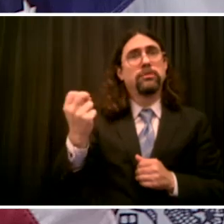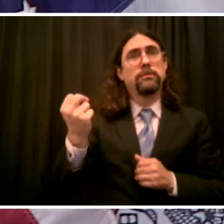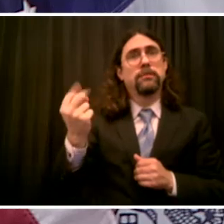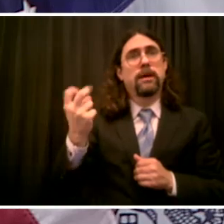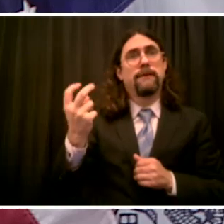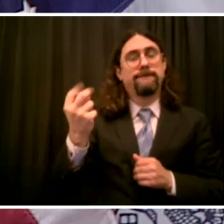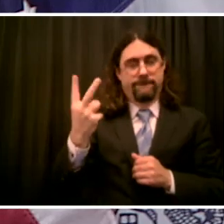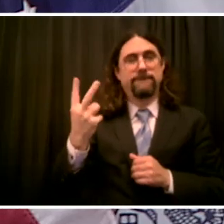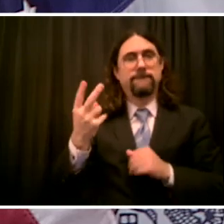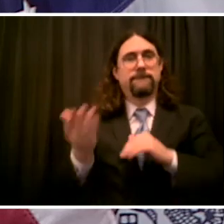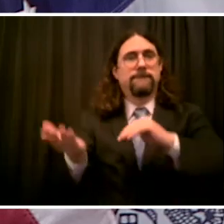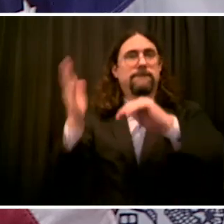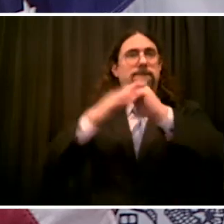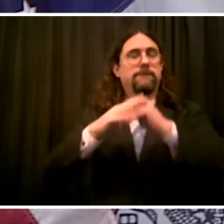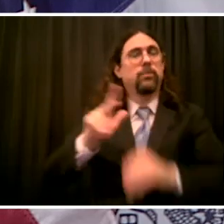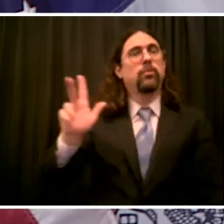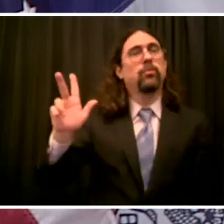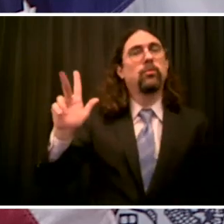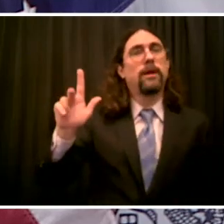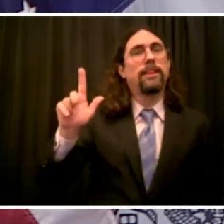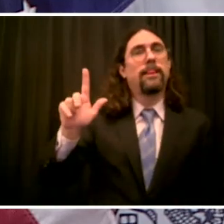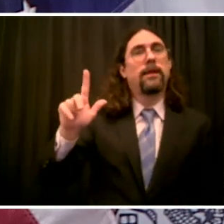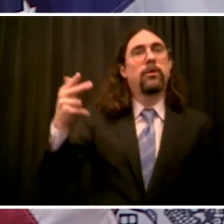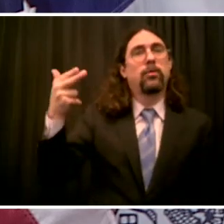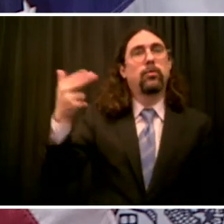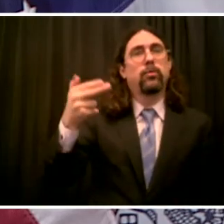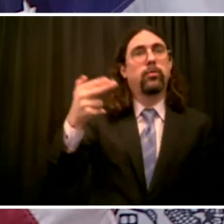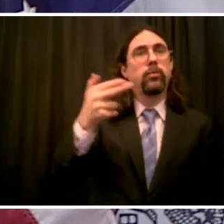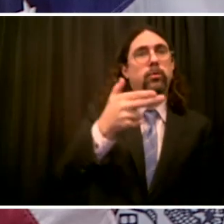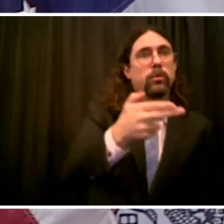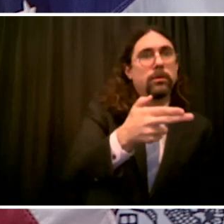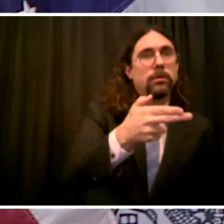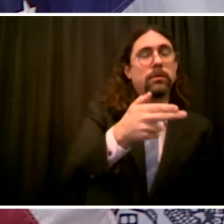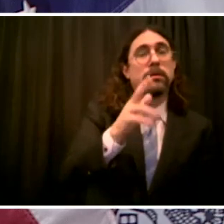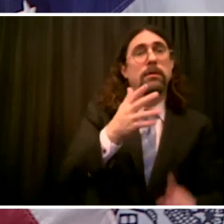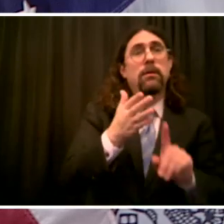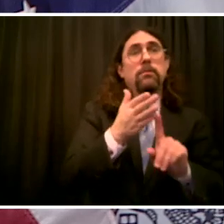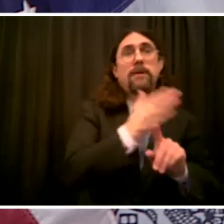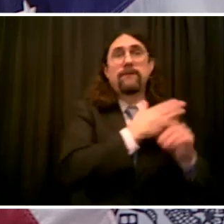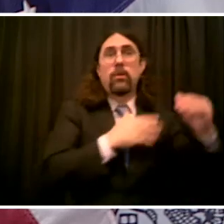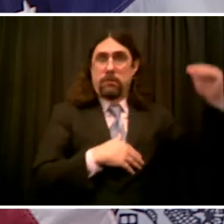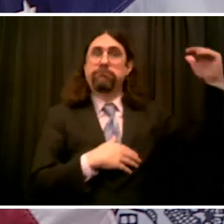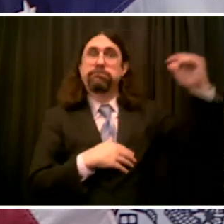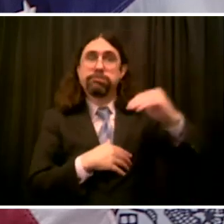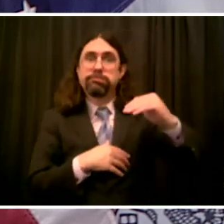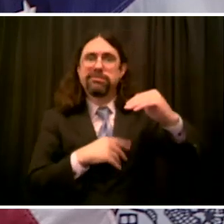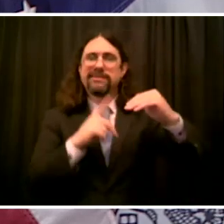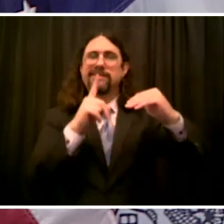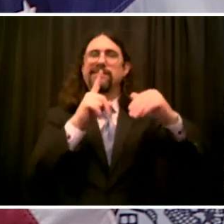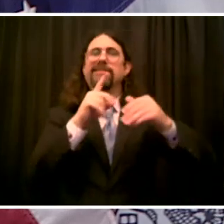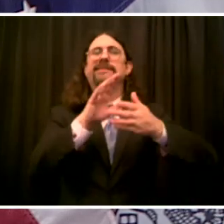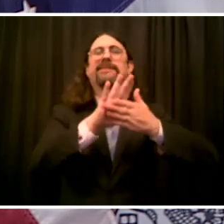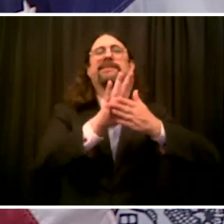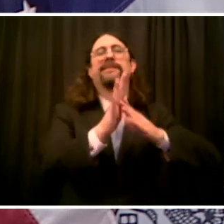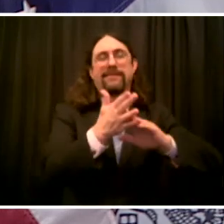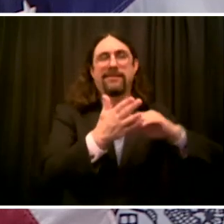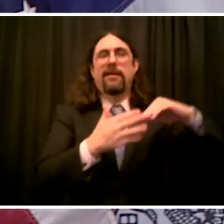WE REALLY HAD A DROP IN SHOOTINGS. SO FROM THE BEGINNING TO THE